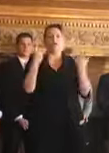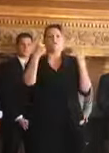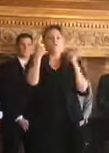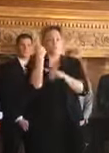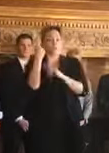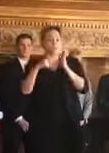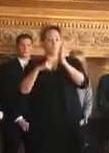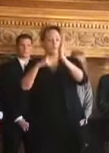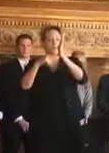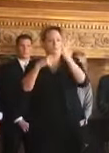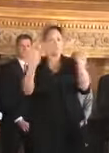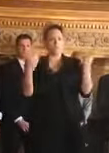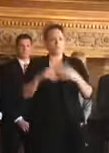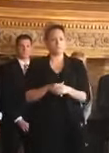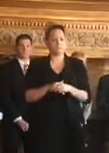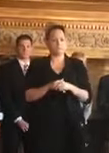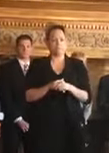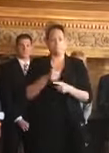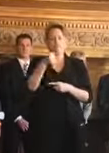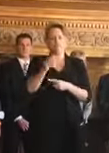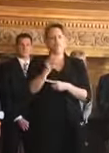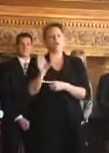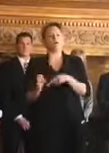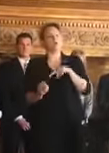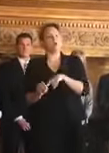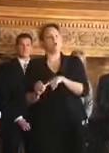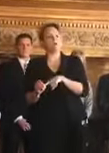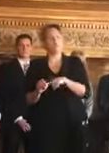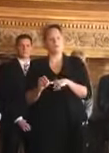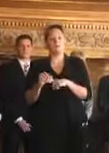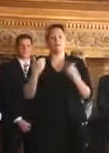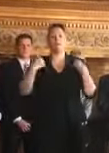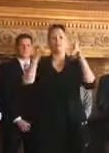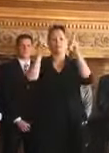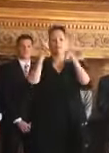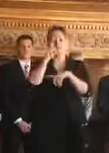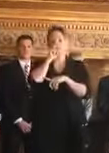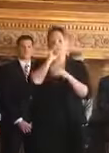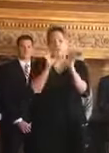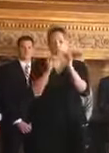in the state of Wisconsin. Let me provide you an example.